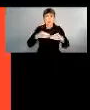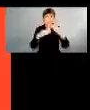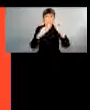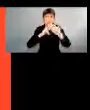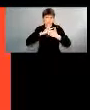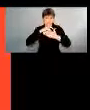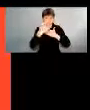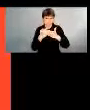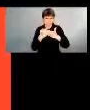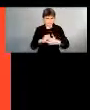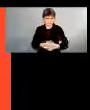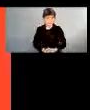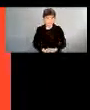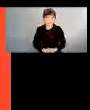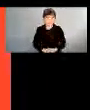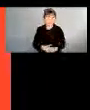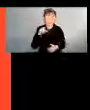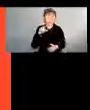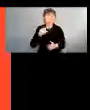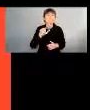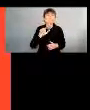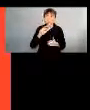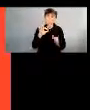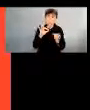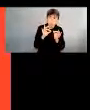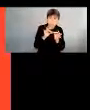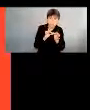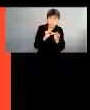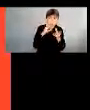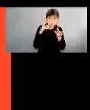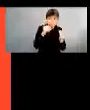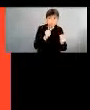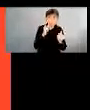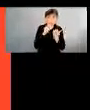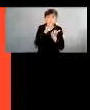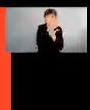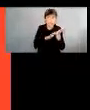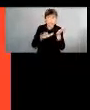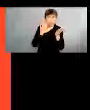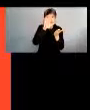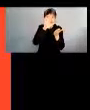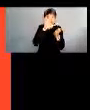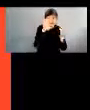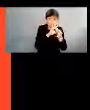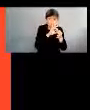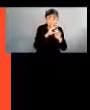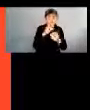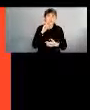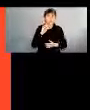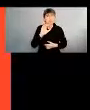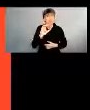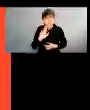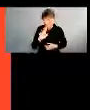Tuition, or other costs related to post-secondary or credit, degree, or diploma granting educational